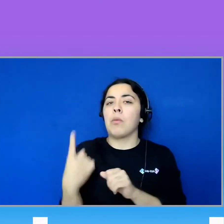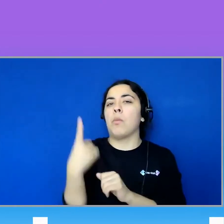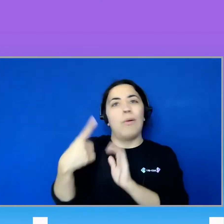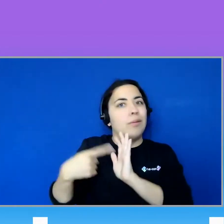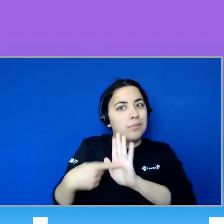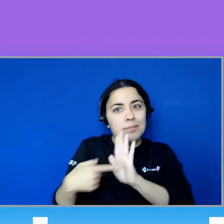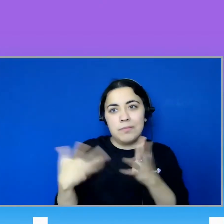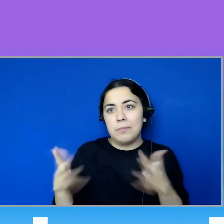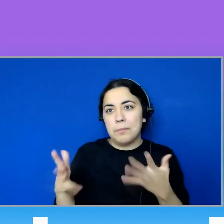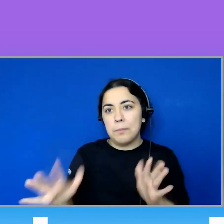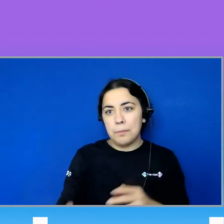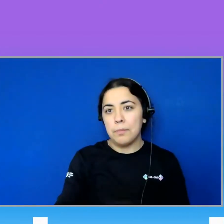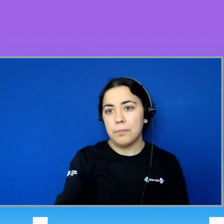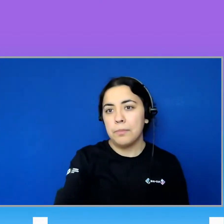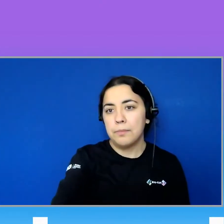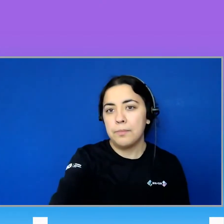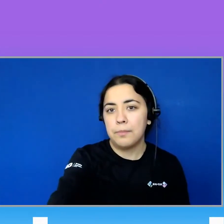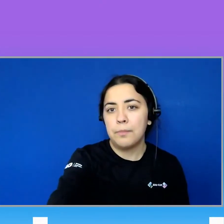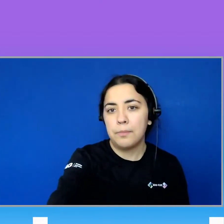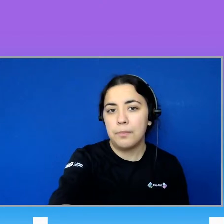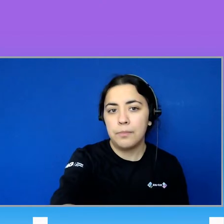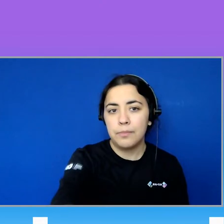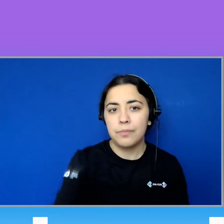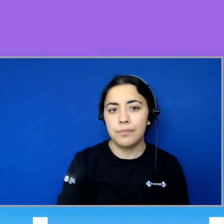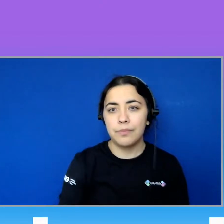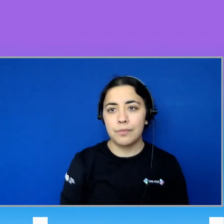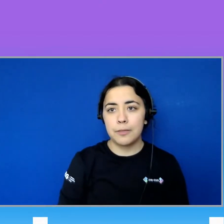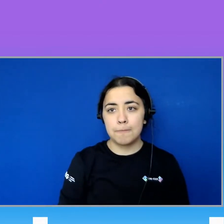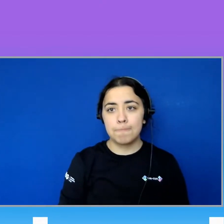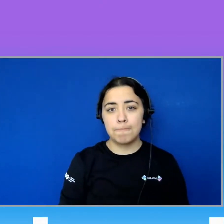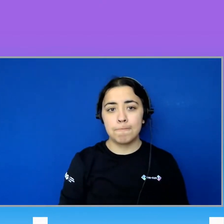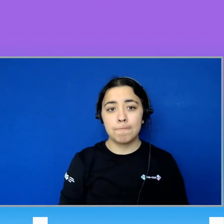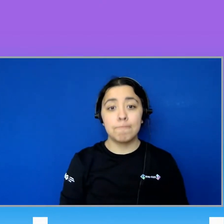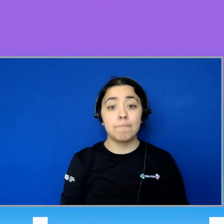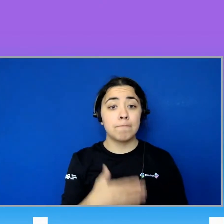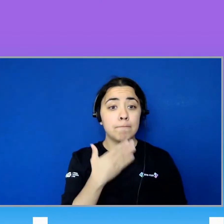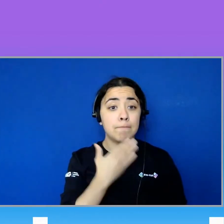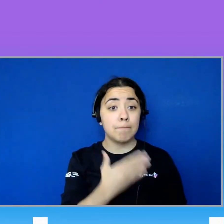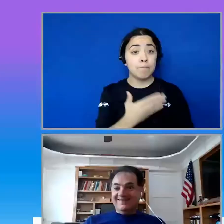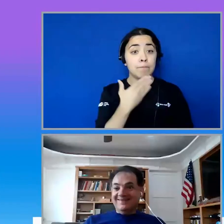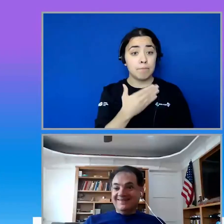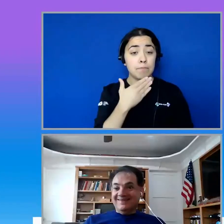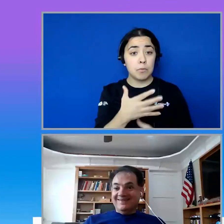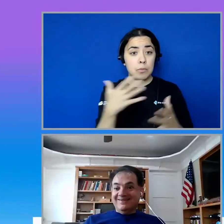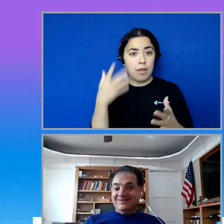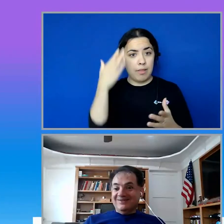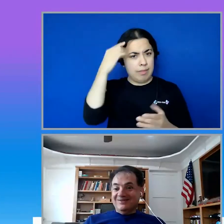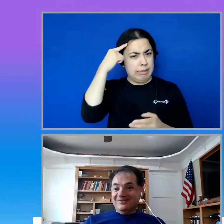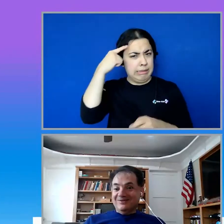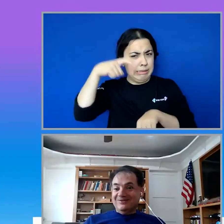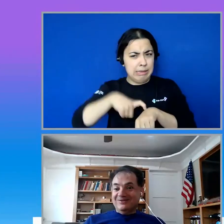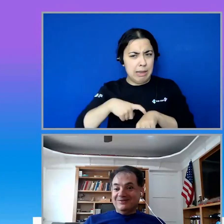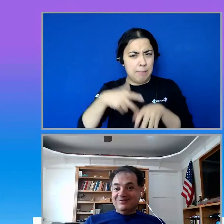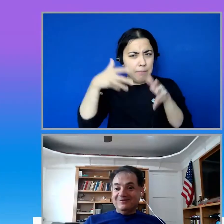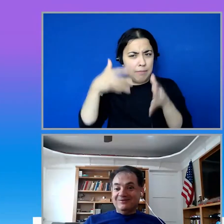that's just one example. Thank you so, so much. I